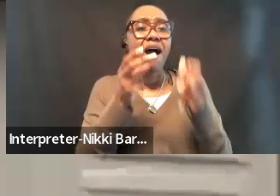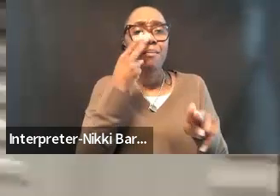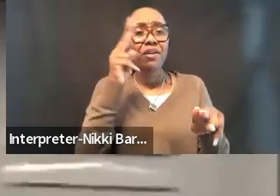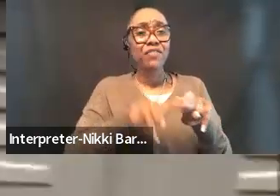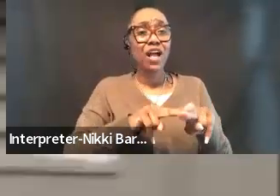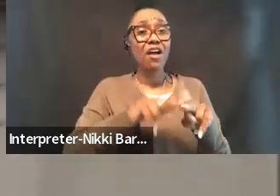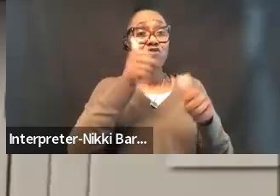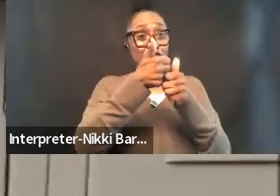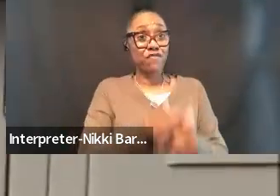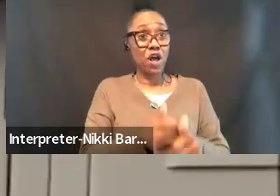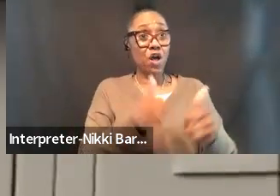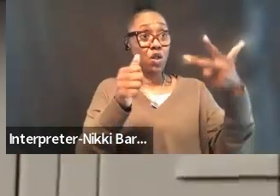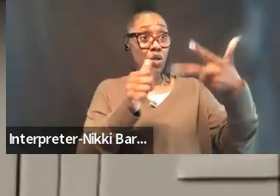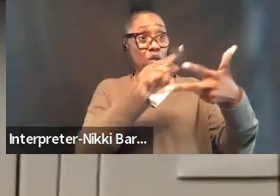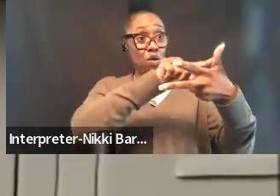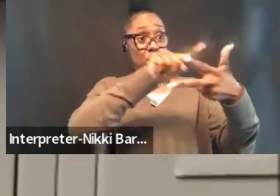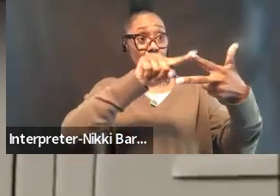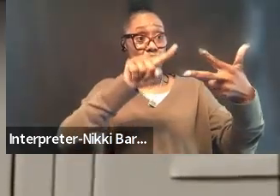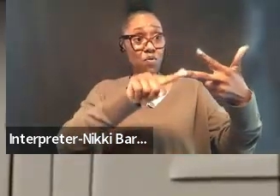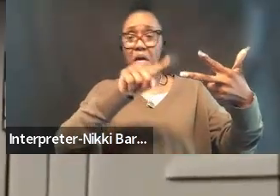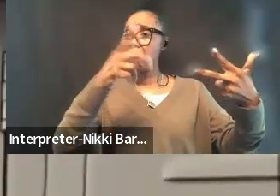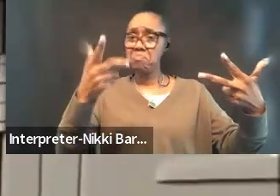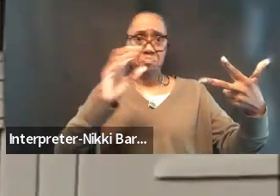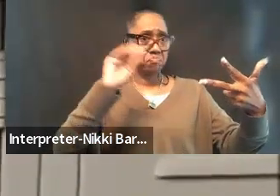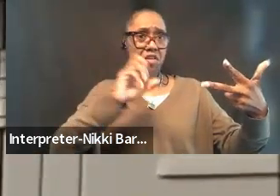And can't go wrong.